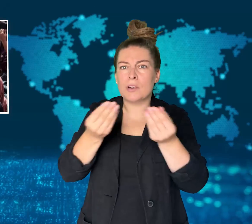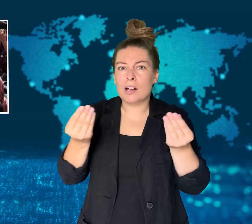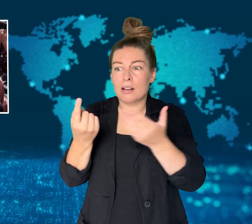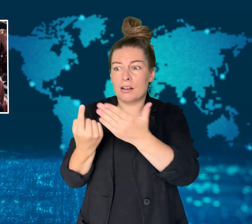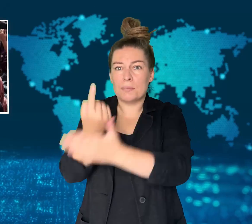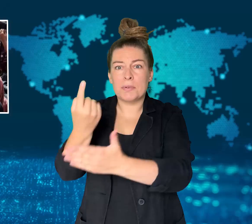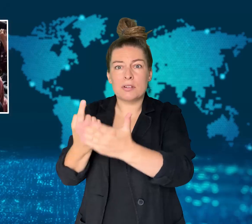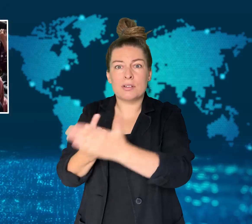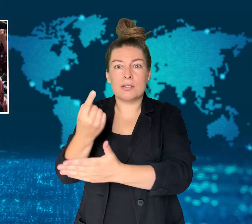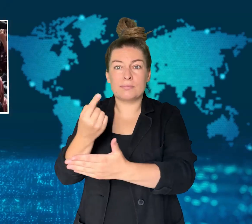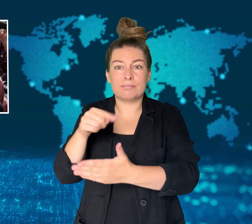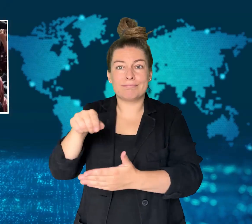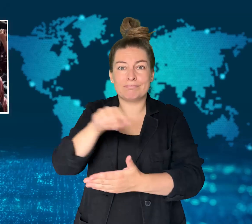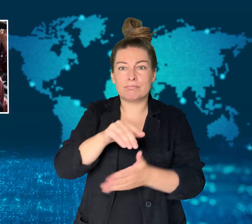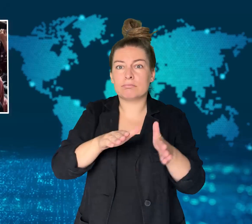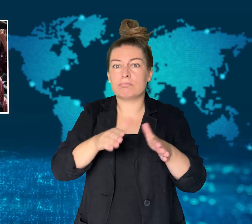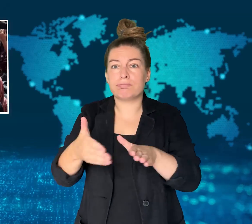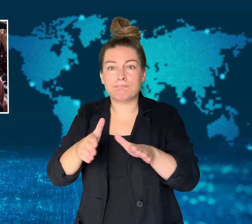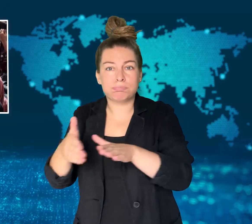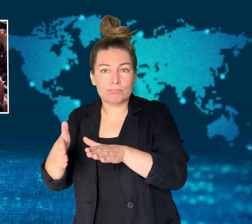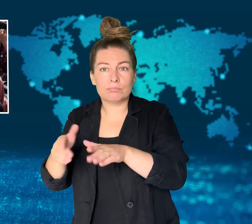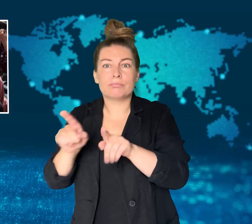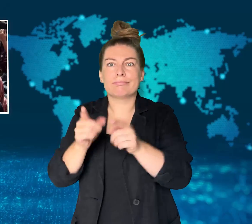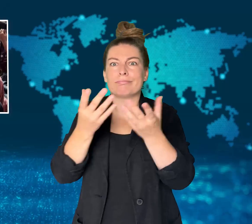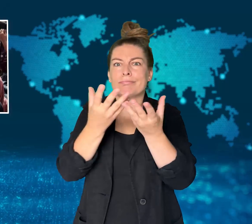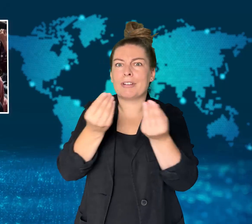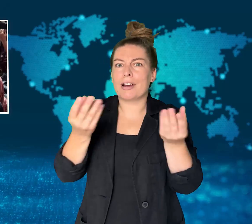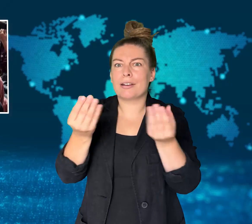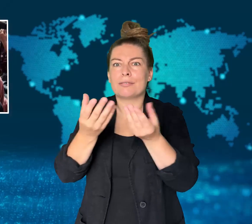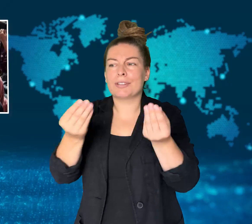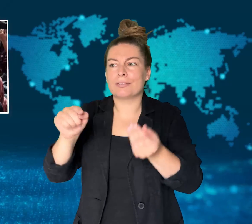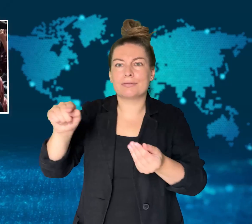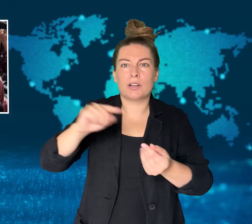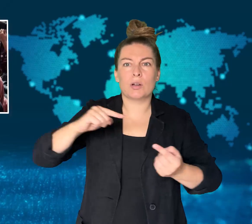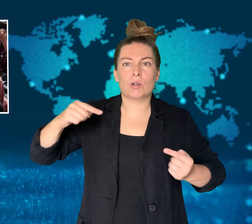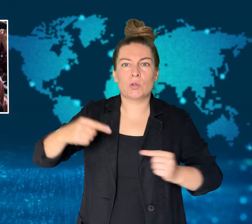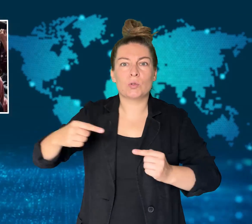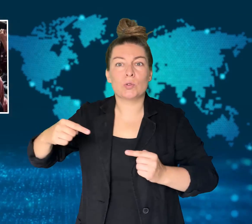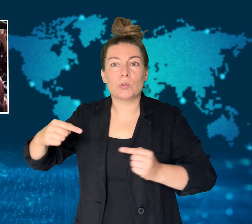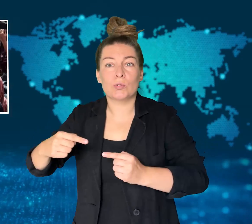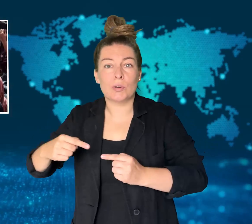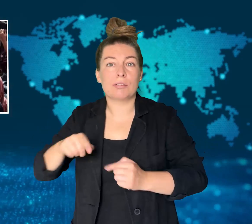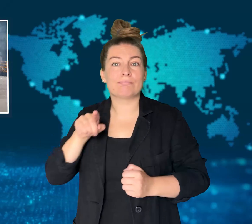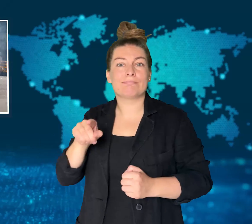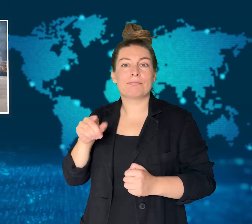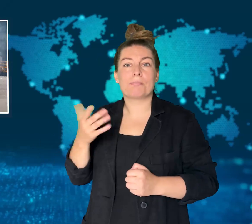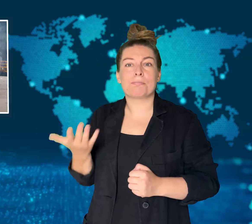anti-government protests.